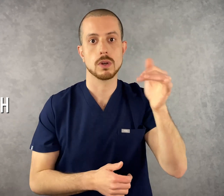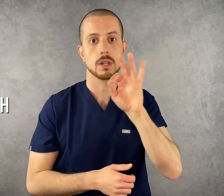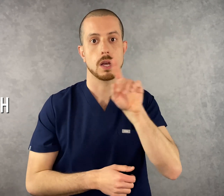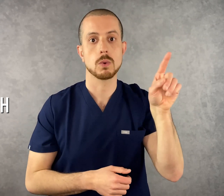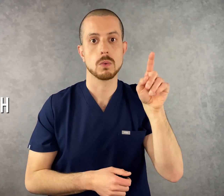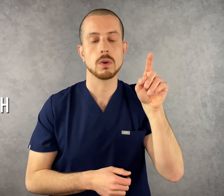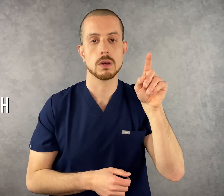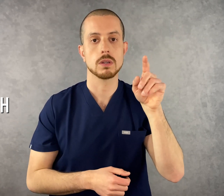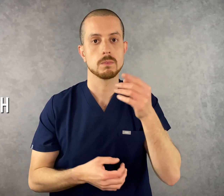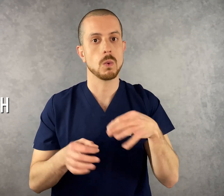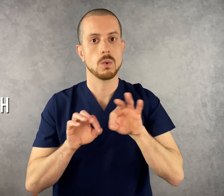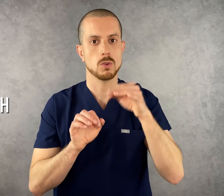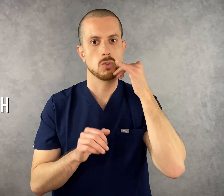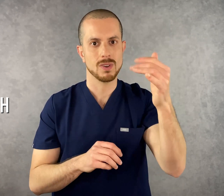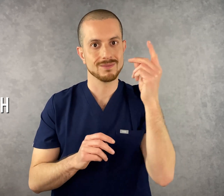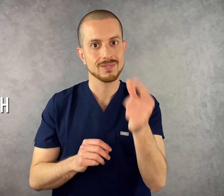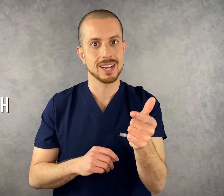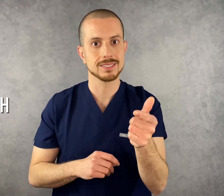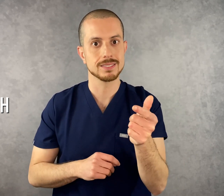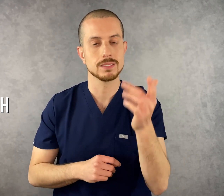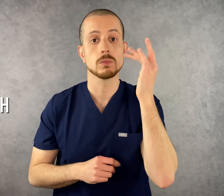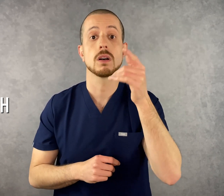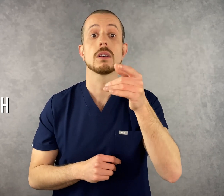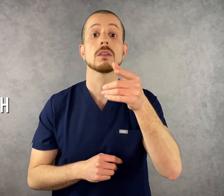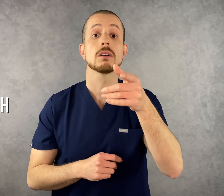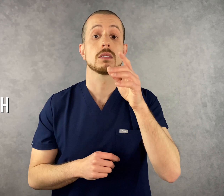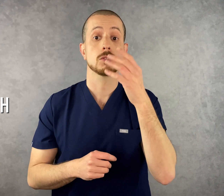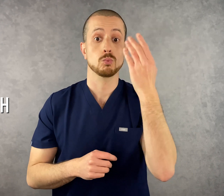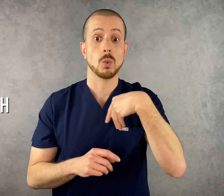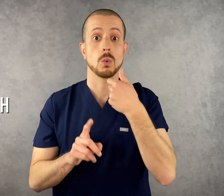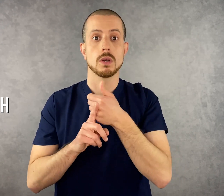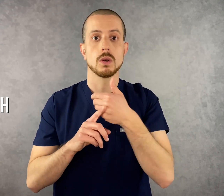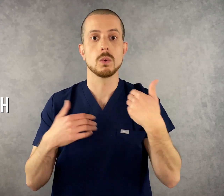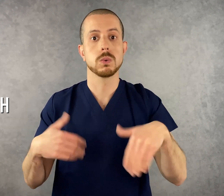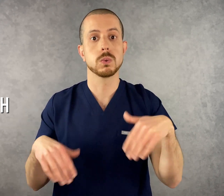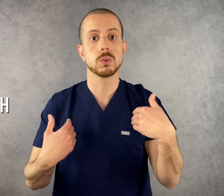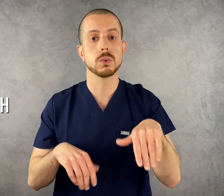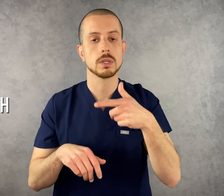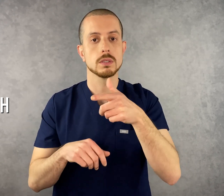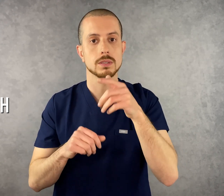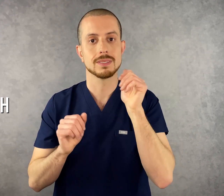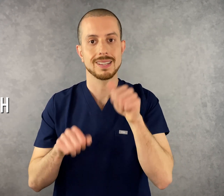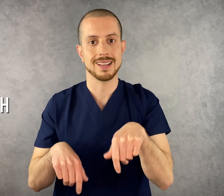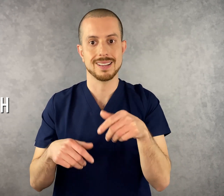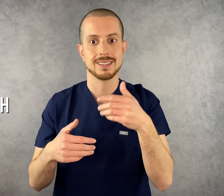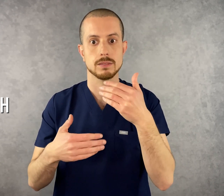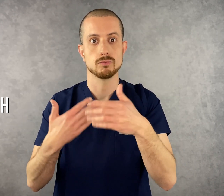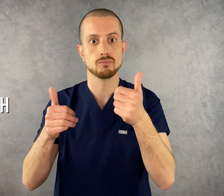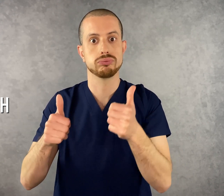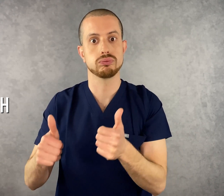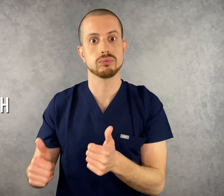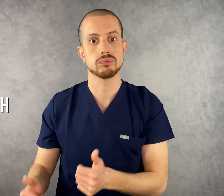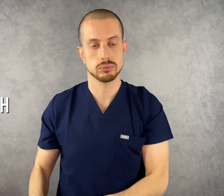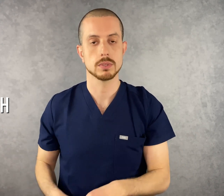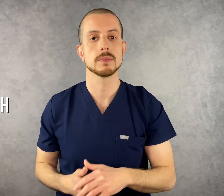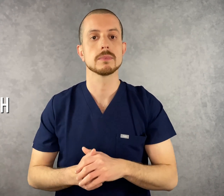You should go ahead and call 9-1-1. It's important to call as quickly as possible. This is because stroke is no joke. it can easily lead to deteriorating health.